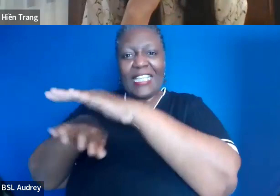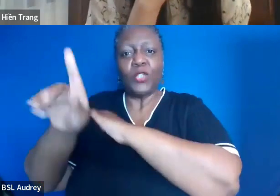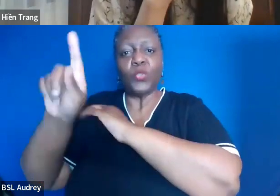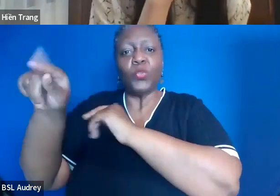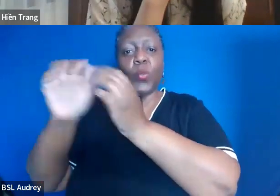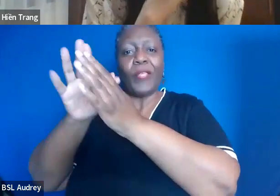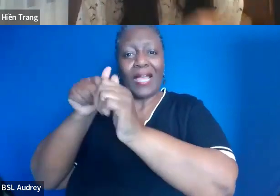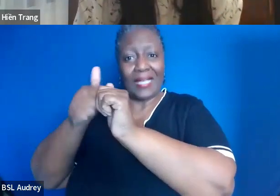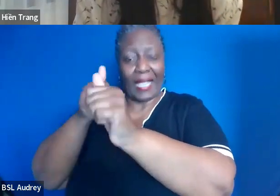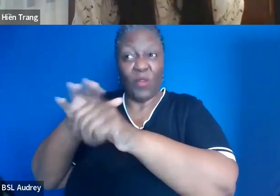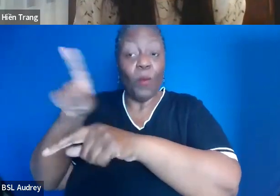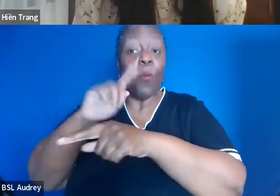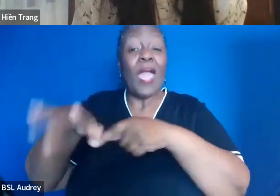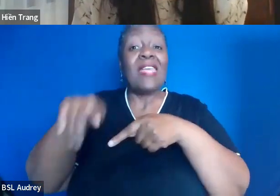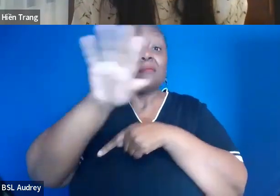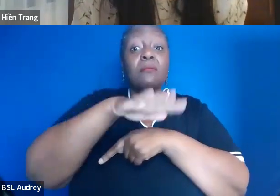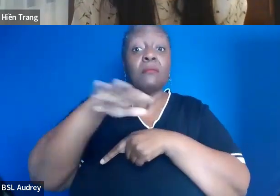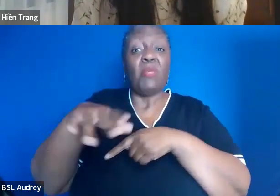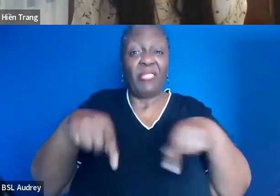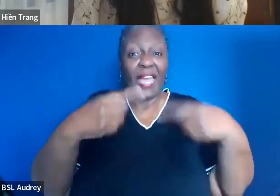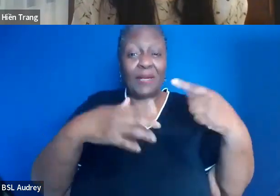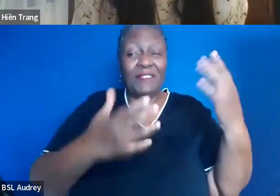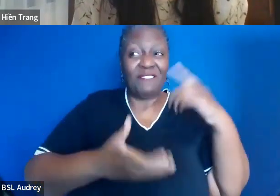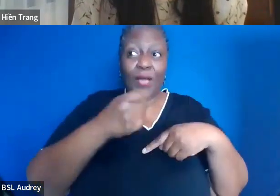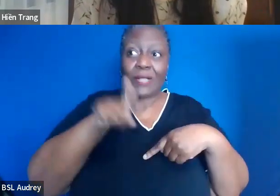when the enemy found out they blocked the entrance to the cave and so they all died